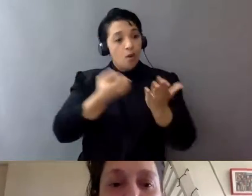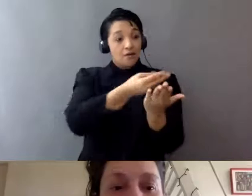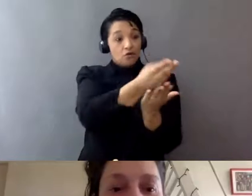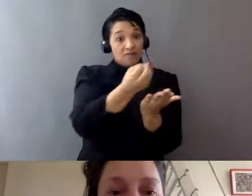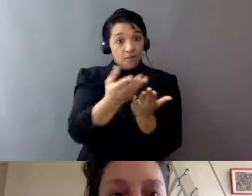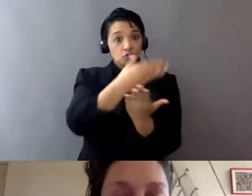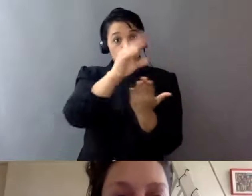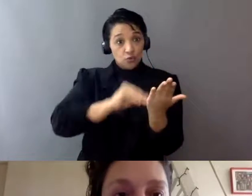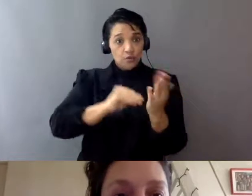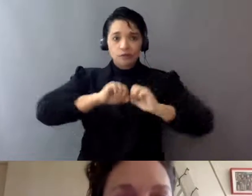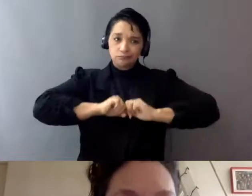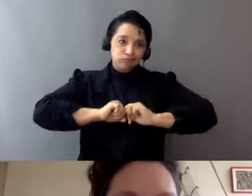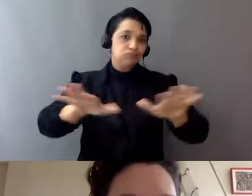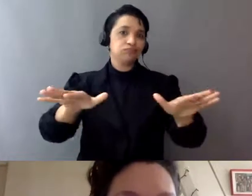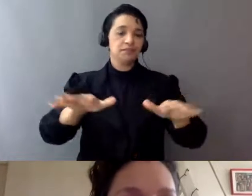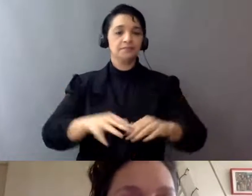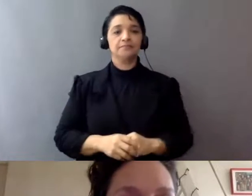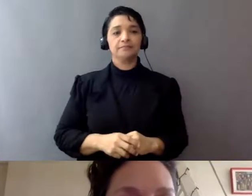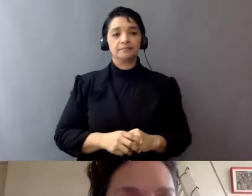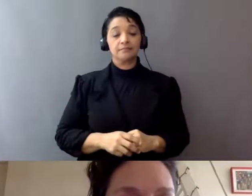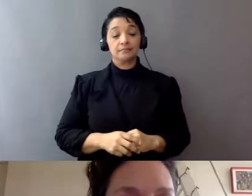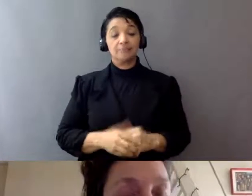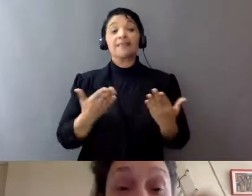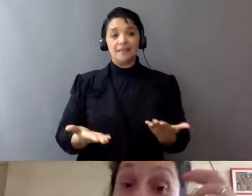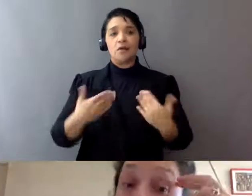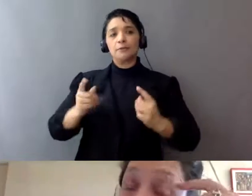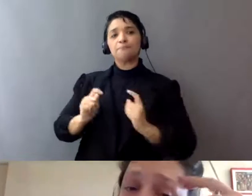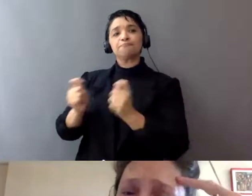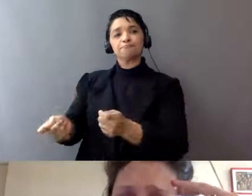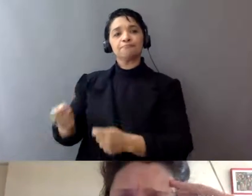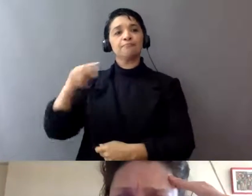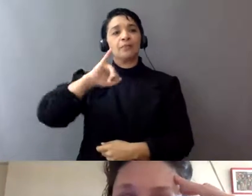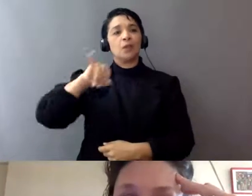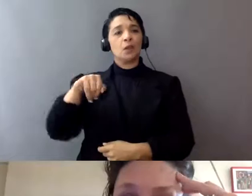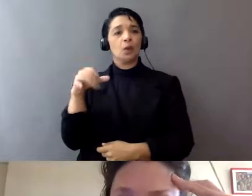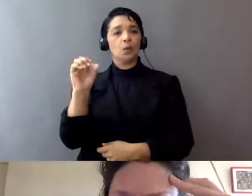Now, I want to bring in Jose to answer that question. Jose, do you need me to read the question again?